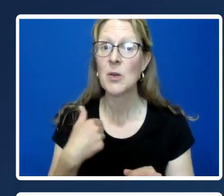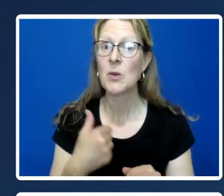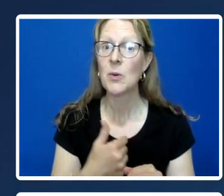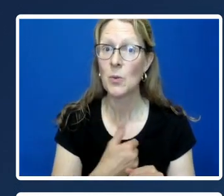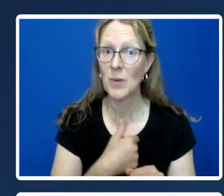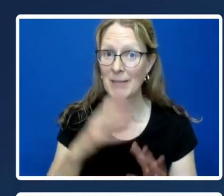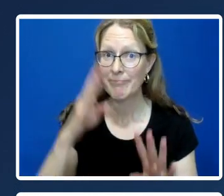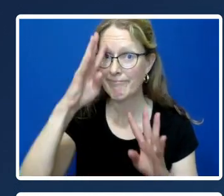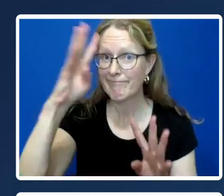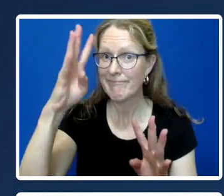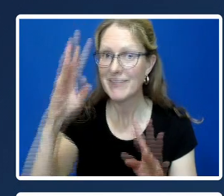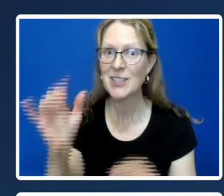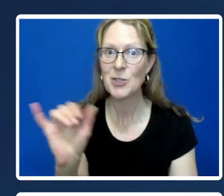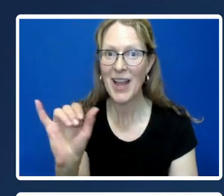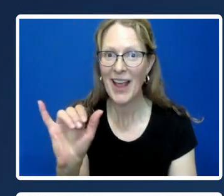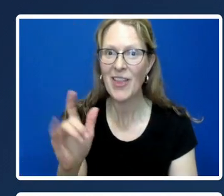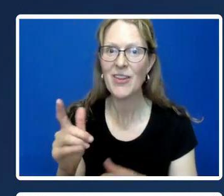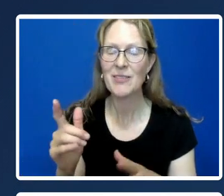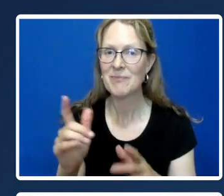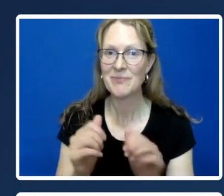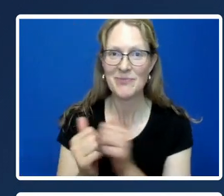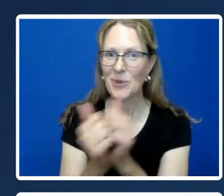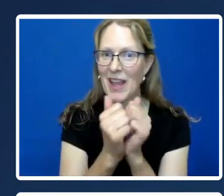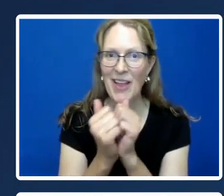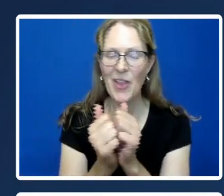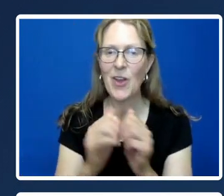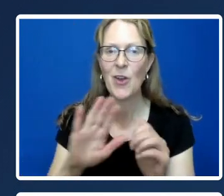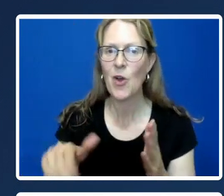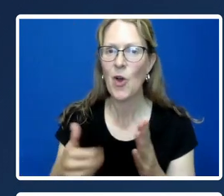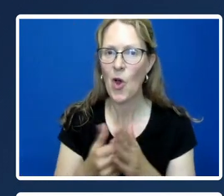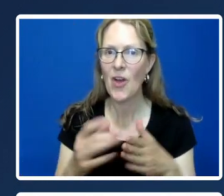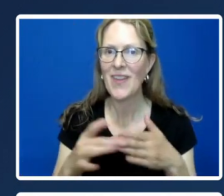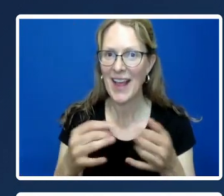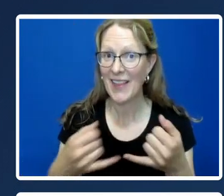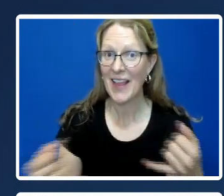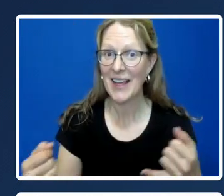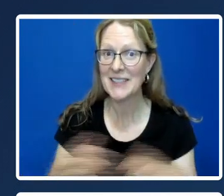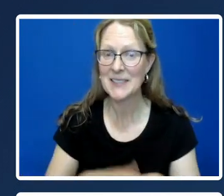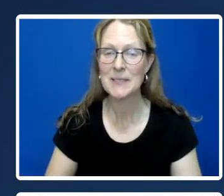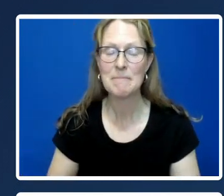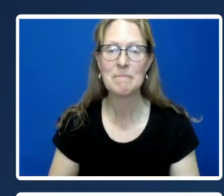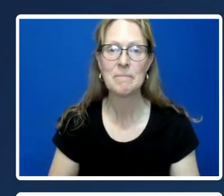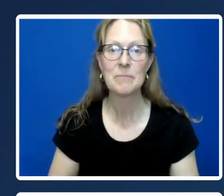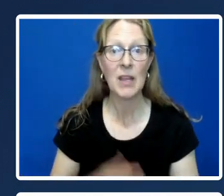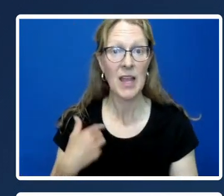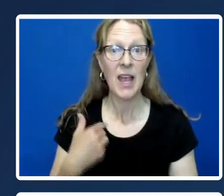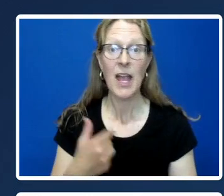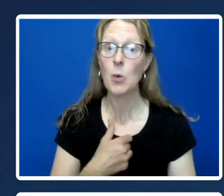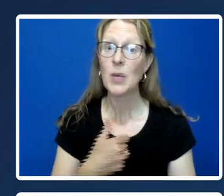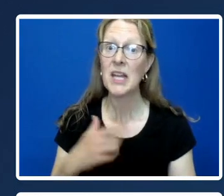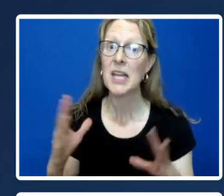to Maureen's point about the frequency, we did meet nearly every other Saturday.